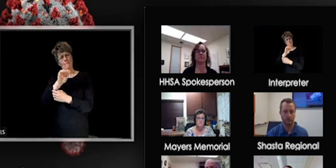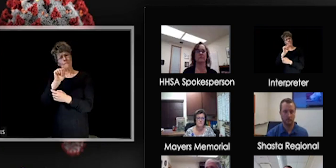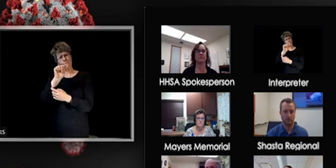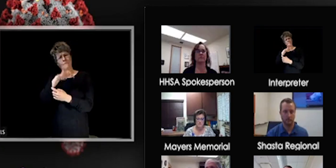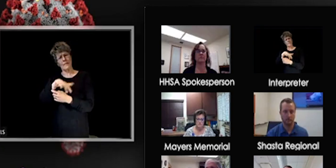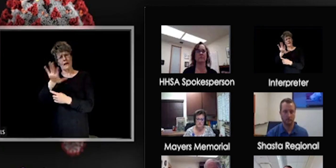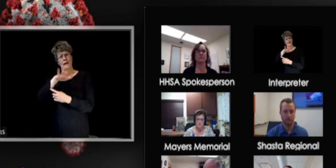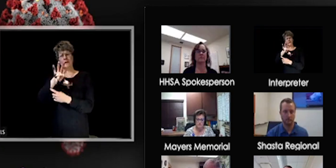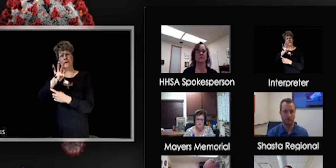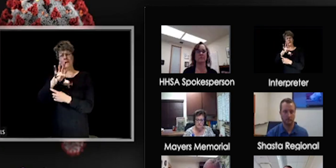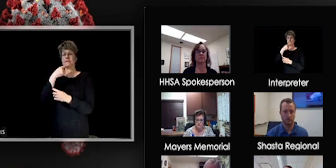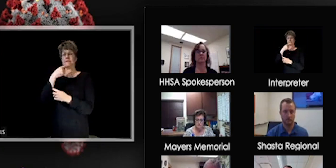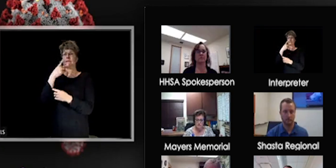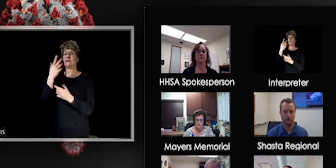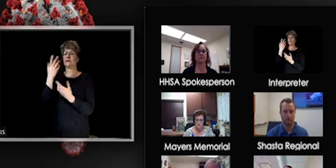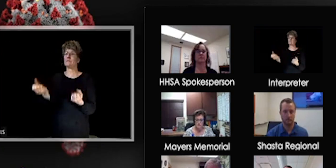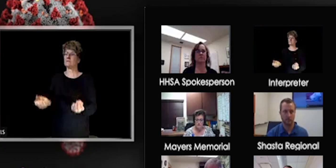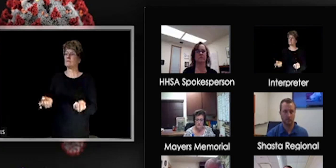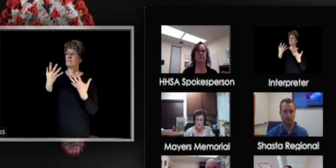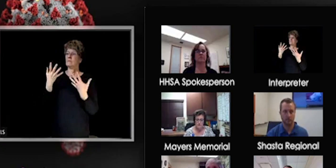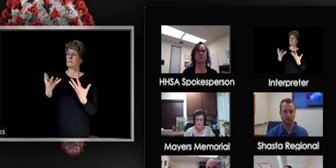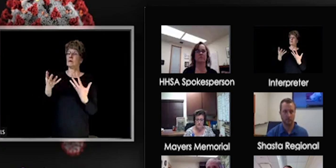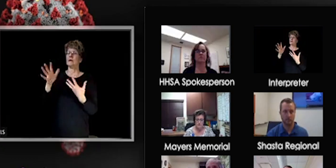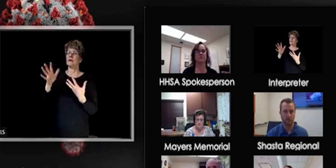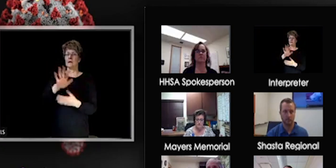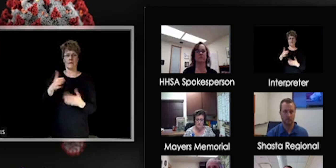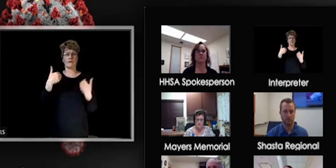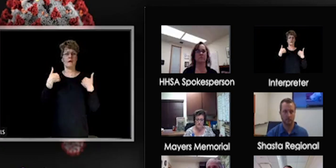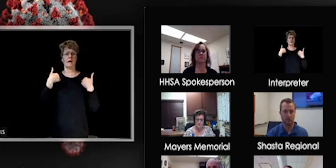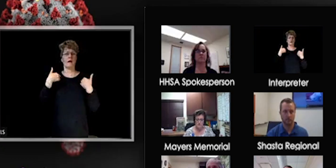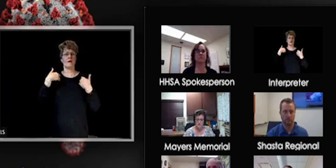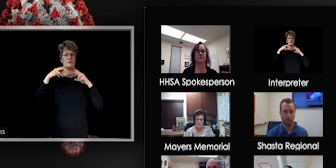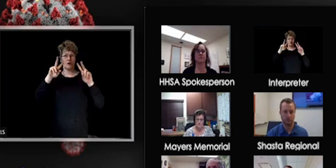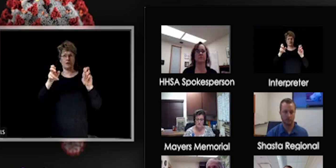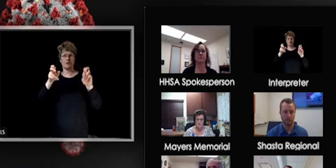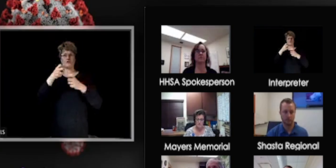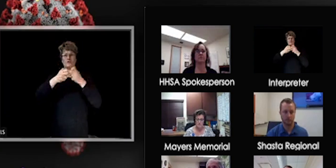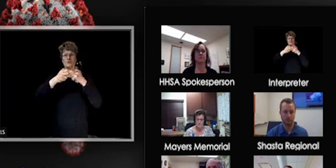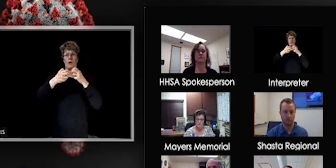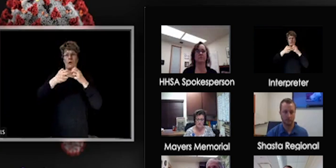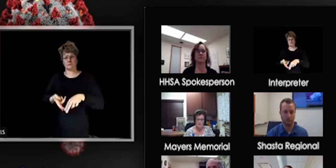that aggregated it cite any actual numbers, but other stories I’ve read indicated that